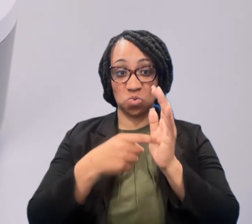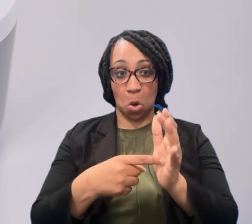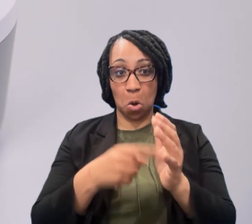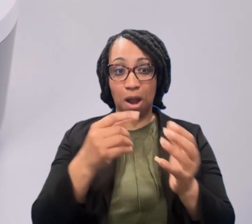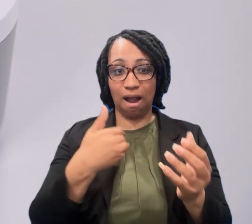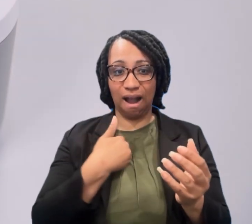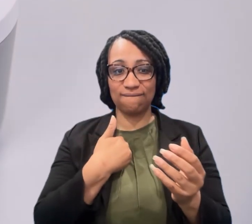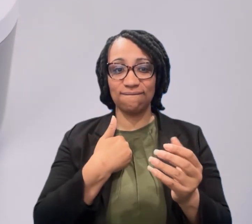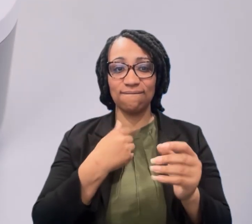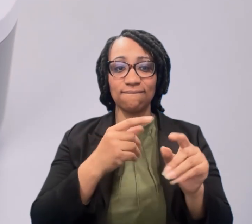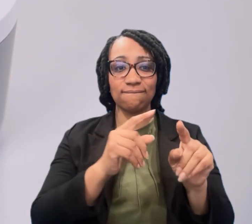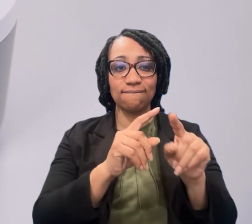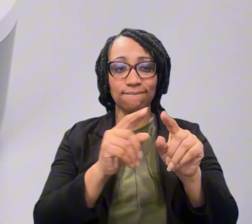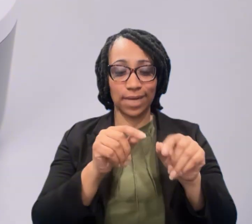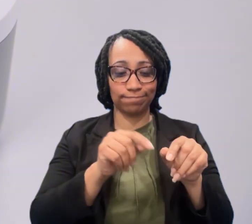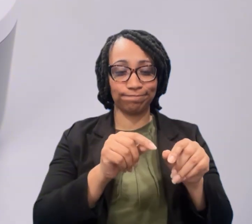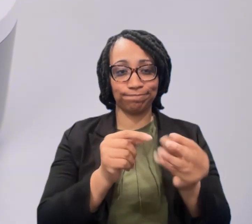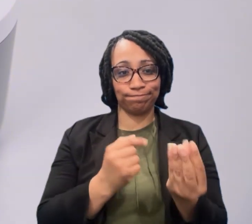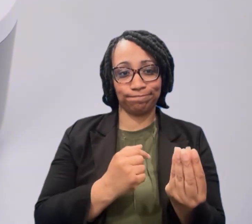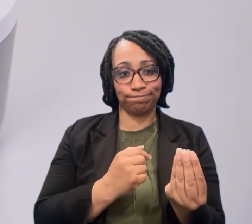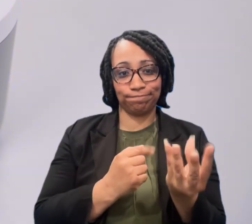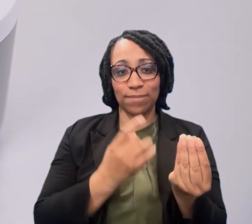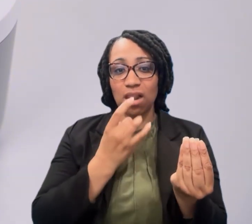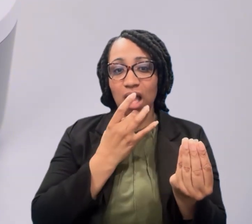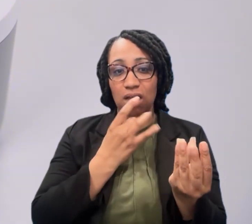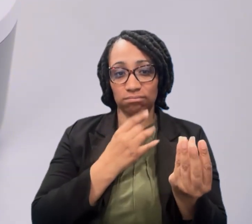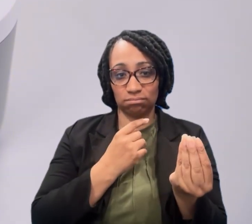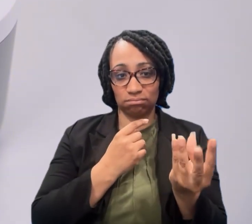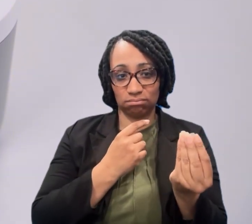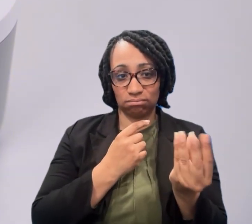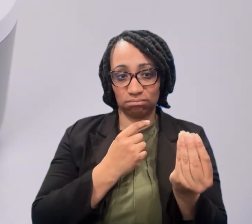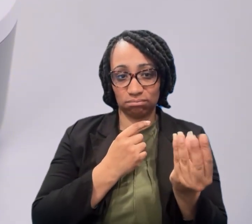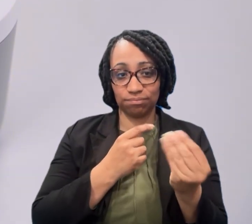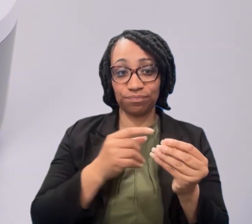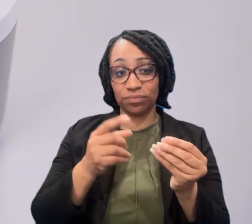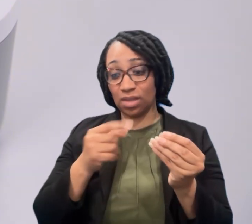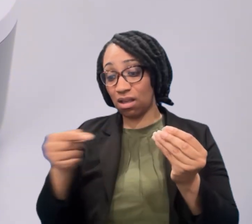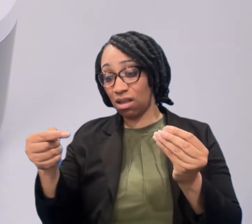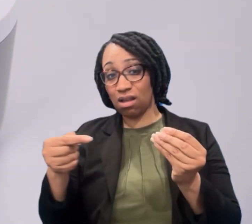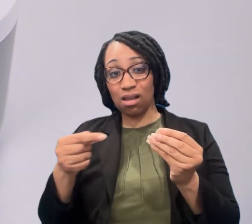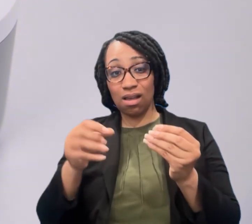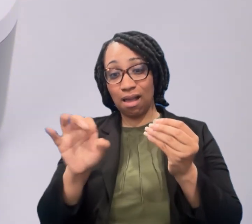has a battery indicator here because the gray case pro plus has that built-in rechargeable battery.